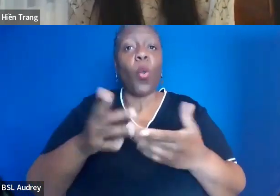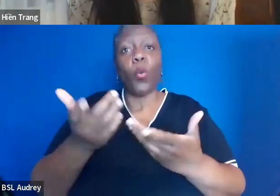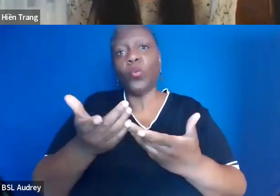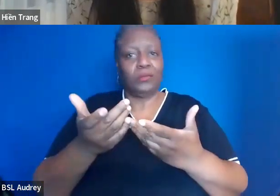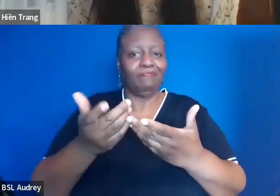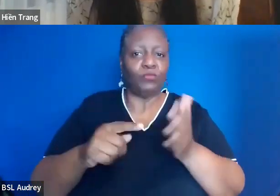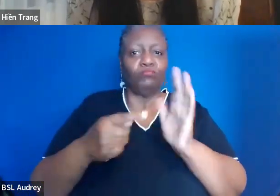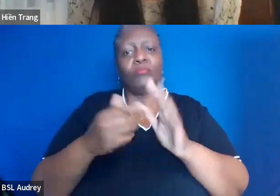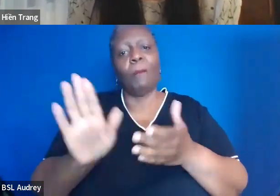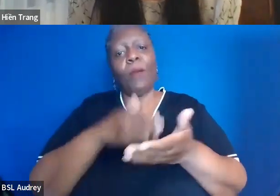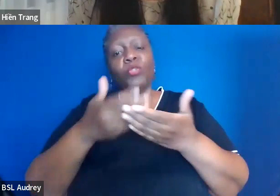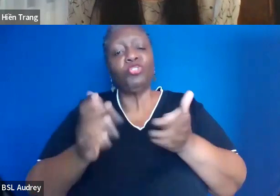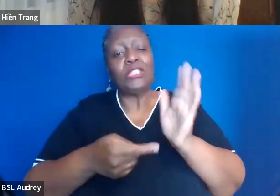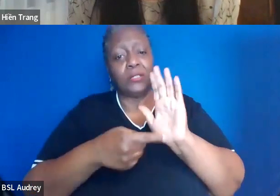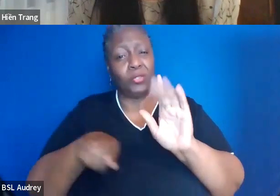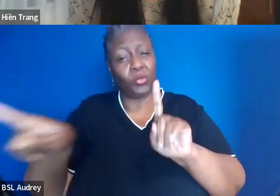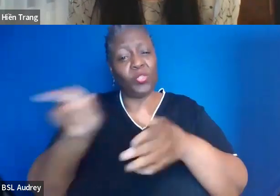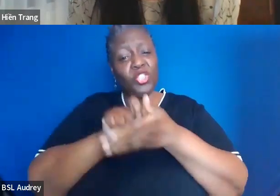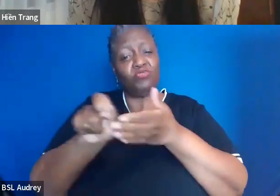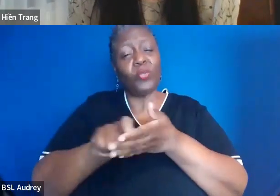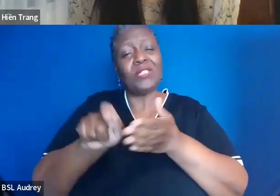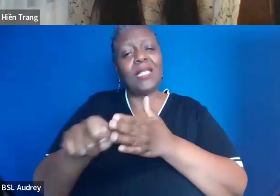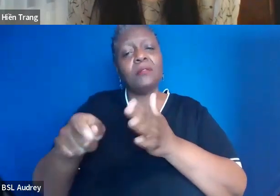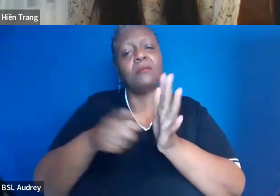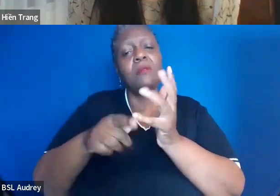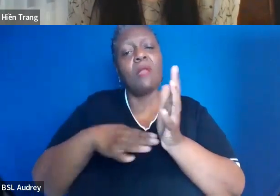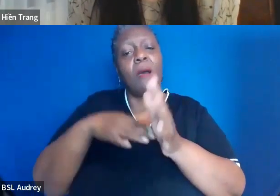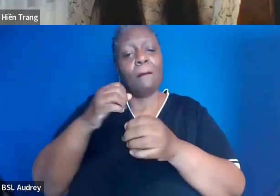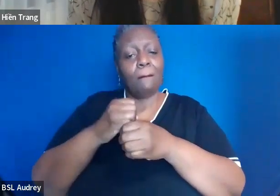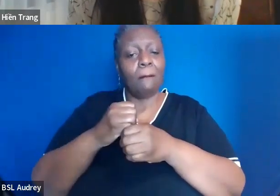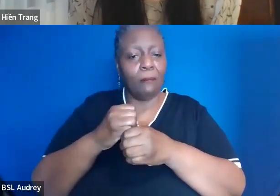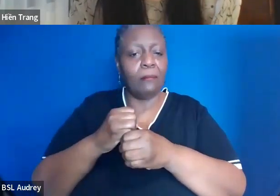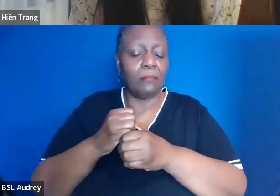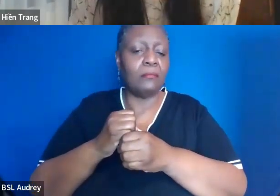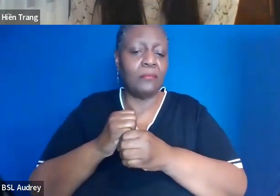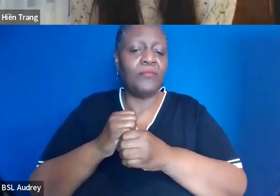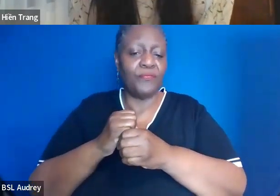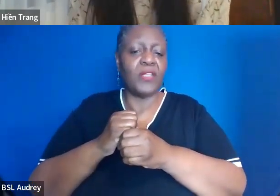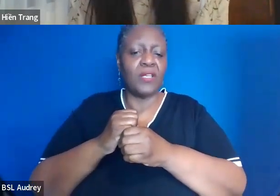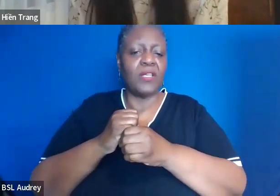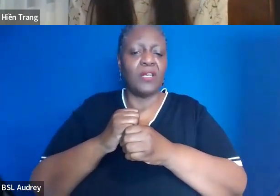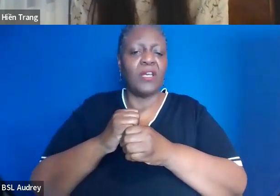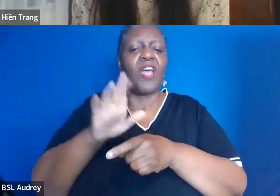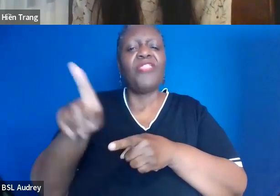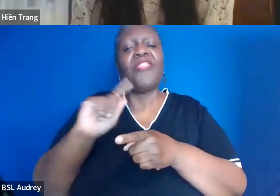and back then she wrote in Chữ Nôm which is the Vietnamese uh basically the Chinese script but